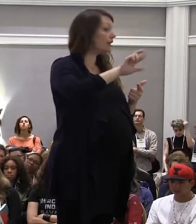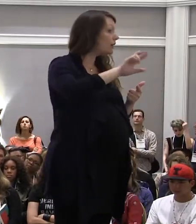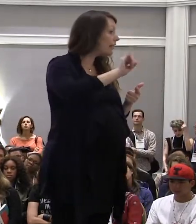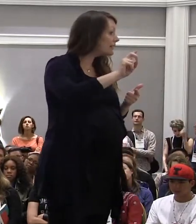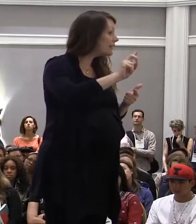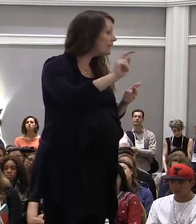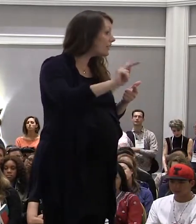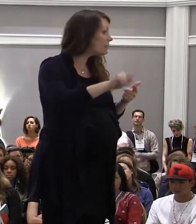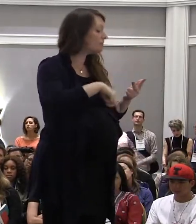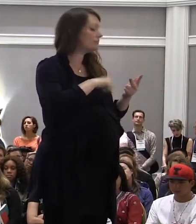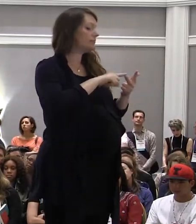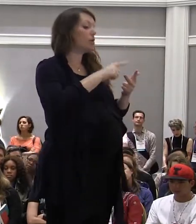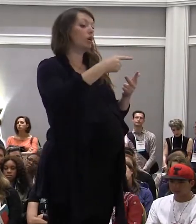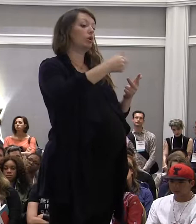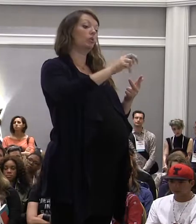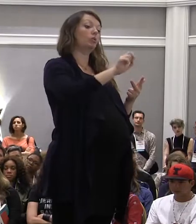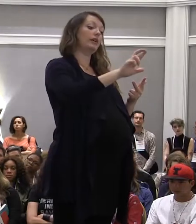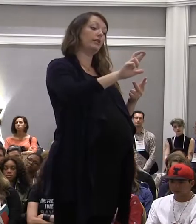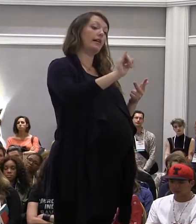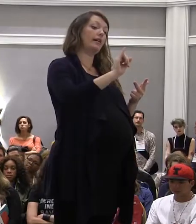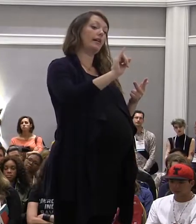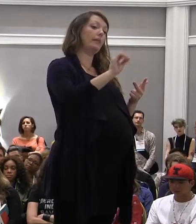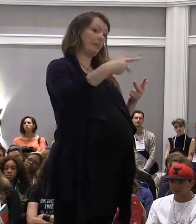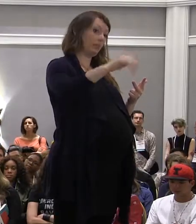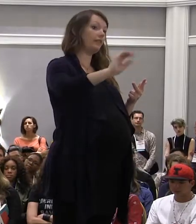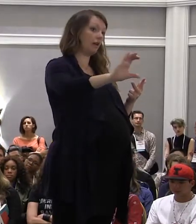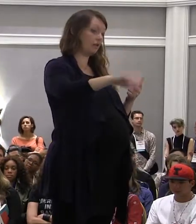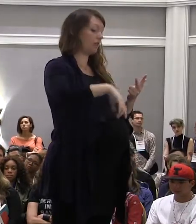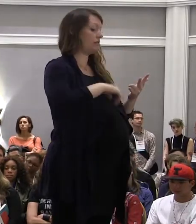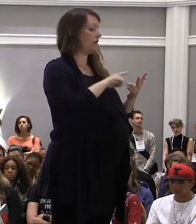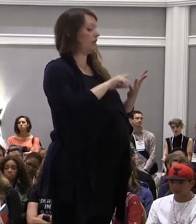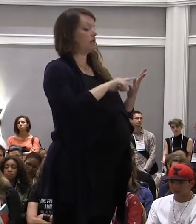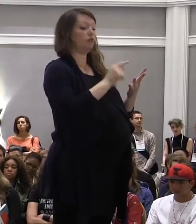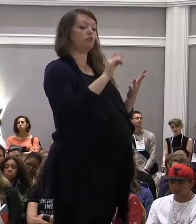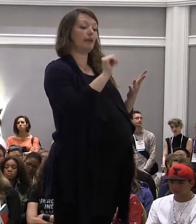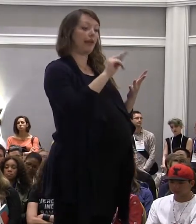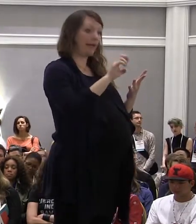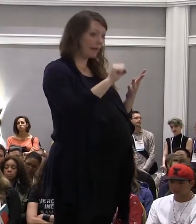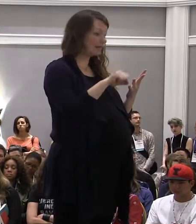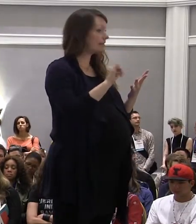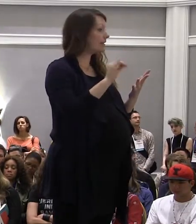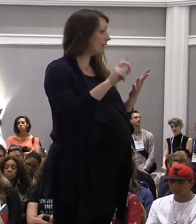or queer people of color, or trans-identified folks, gender non-binary folks.